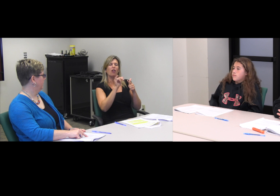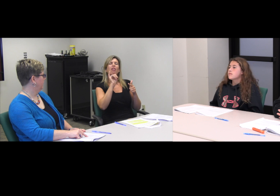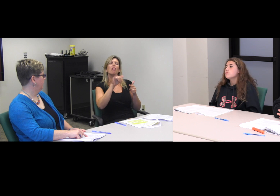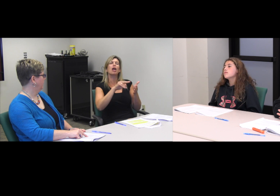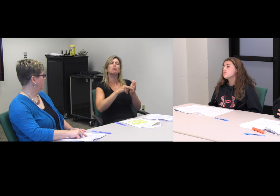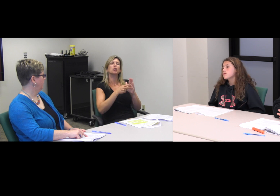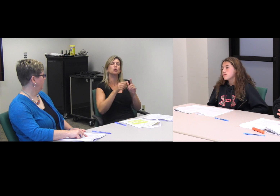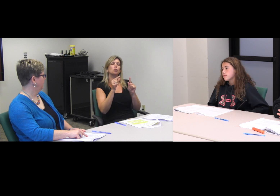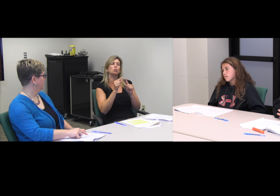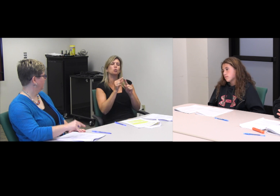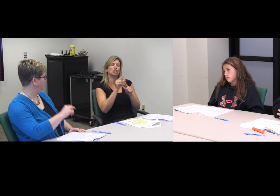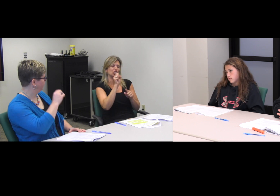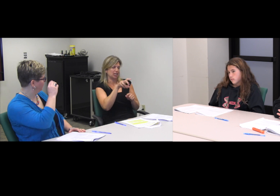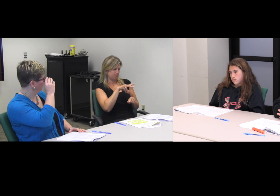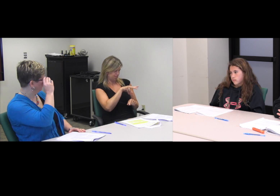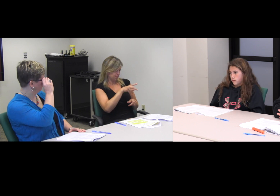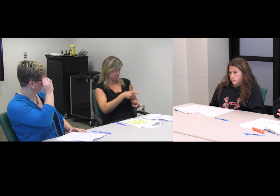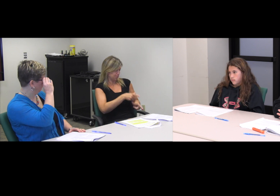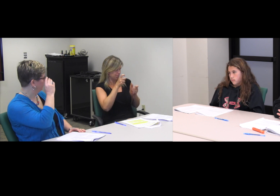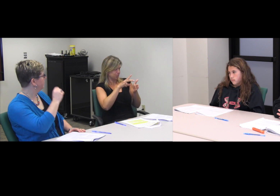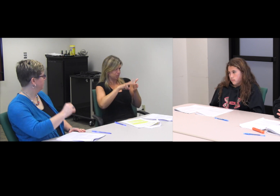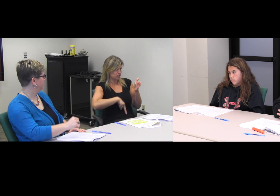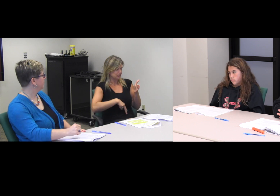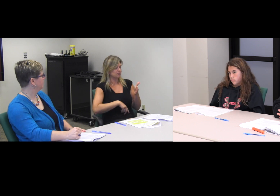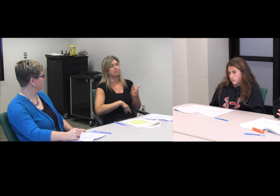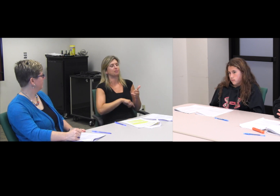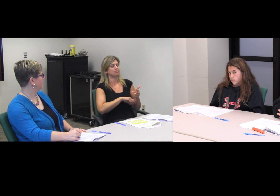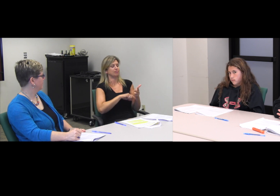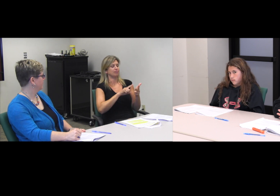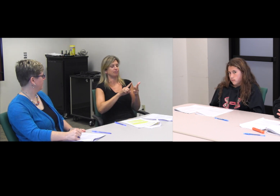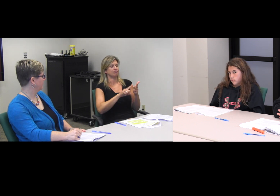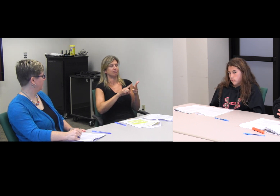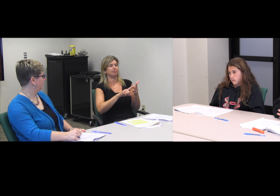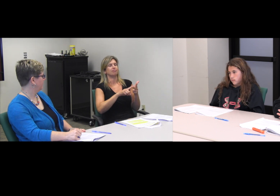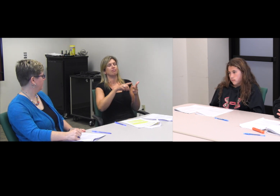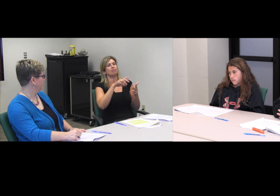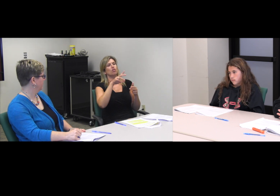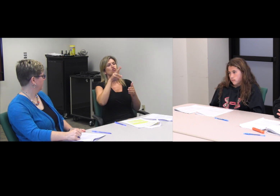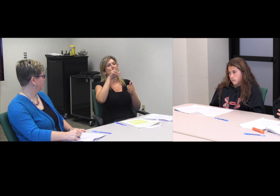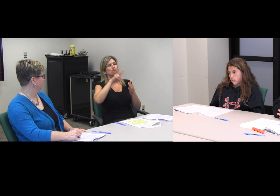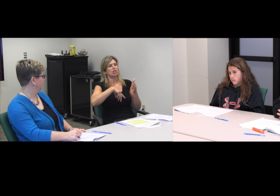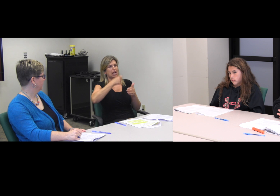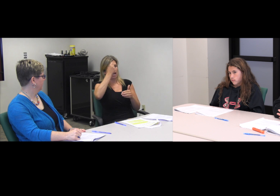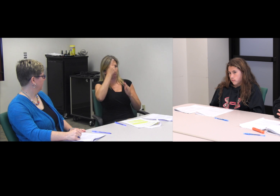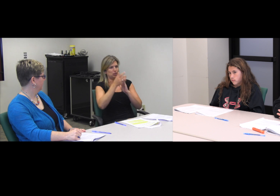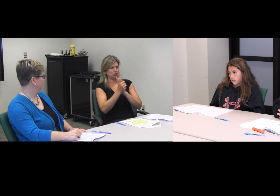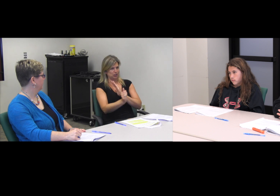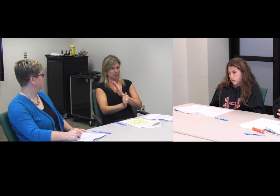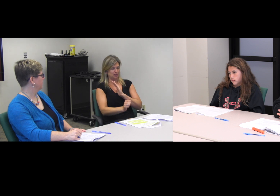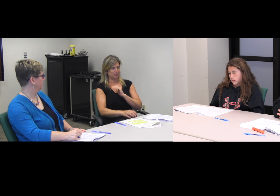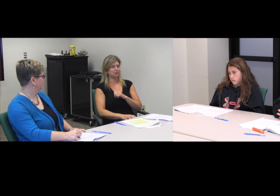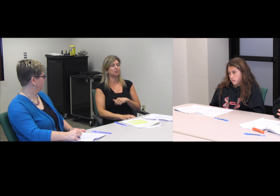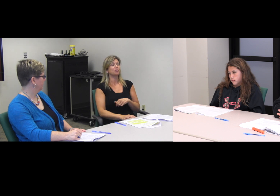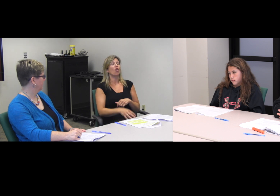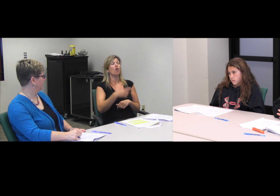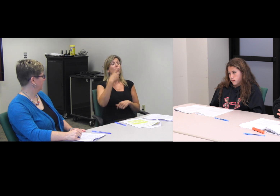and also her understanding of comprehension passages.